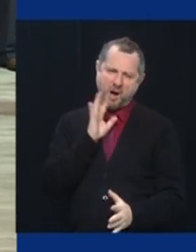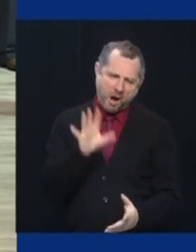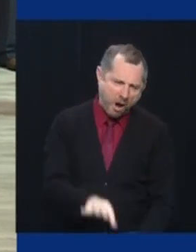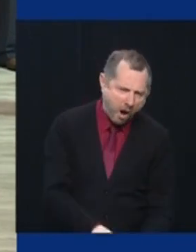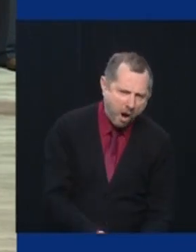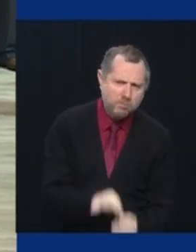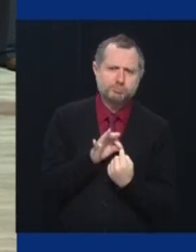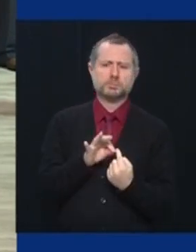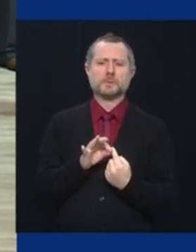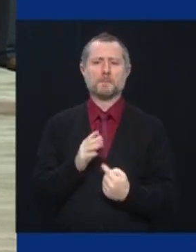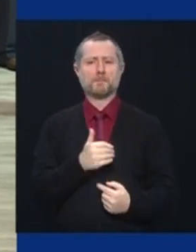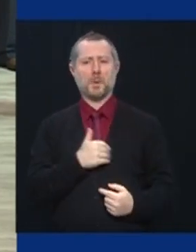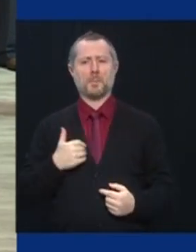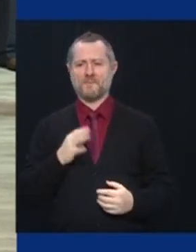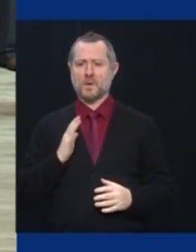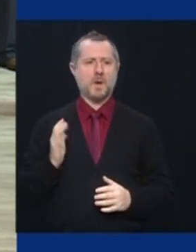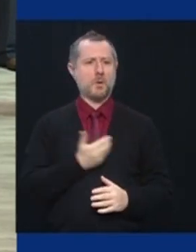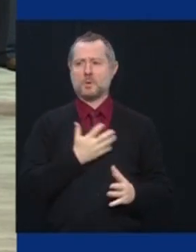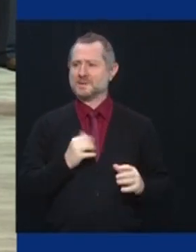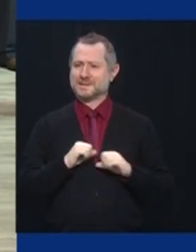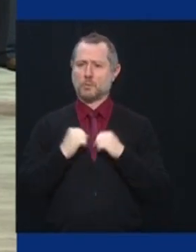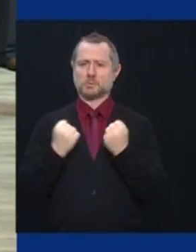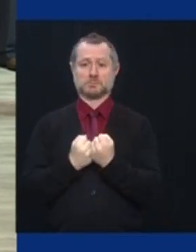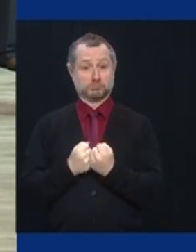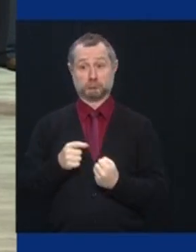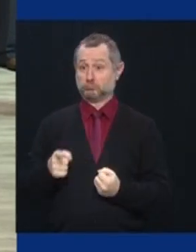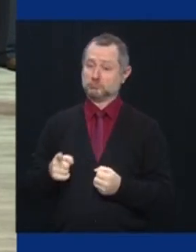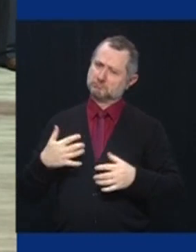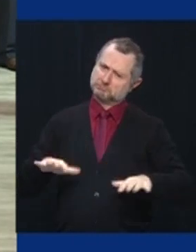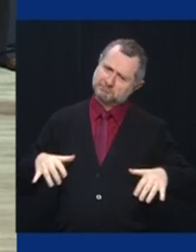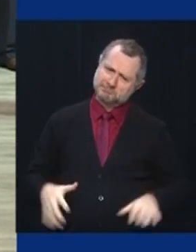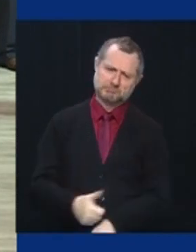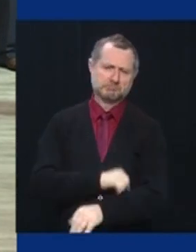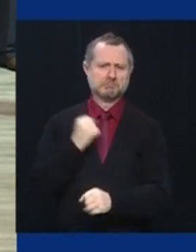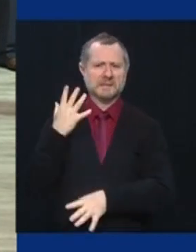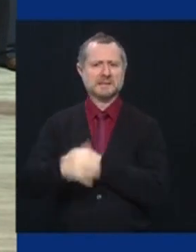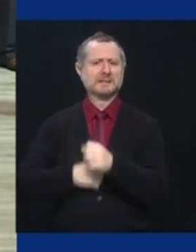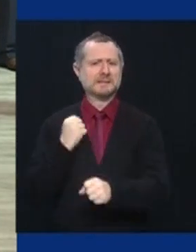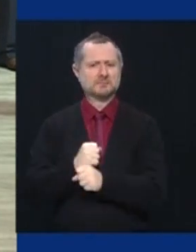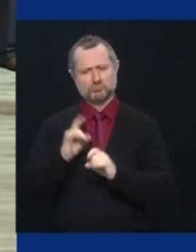ORGANIZATION. I ALSO WANT TO RECOGNIZE A